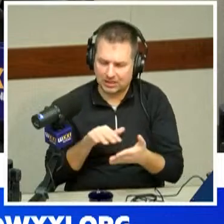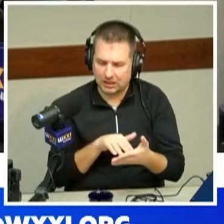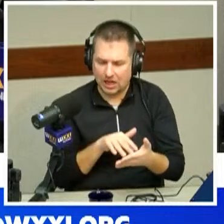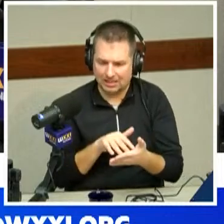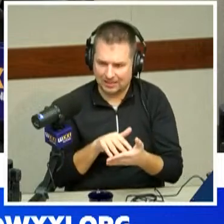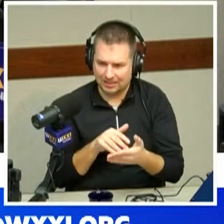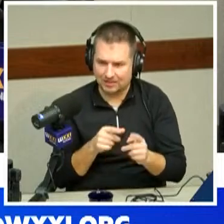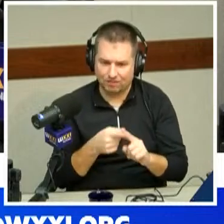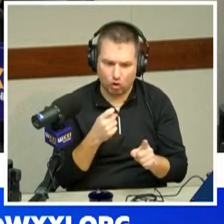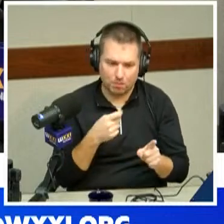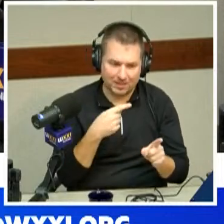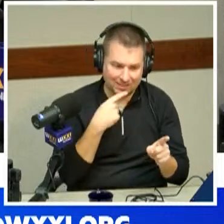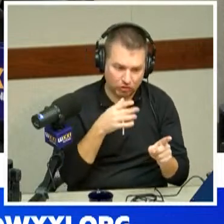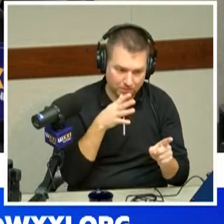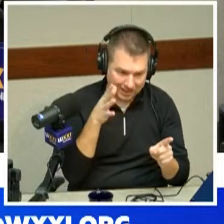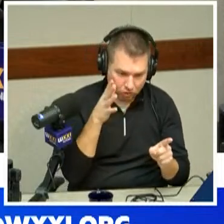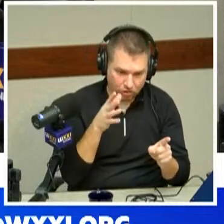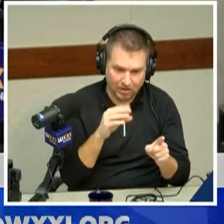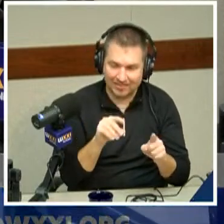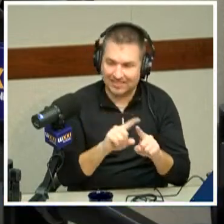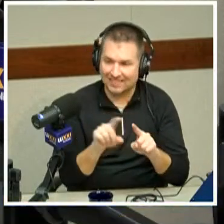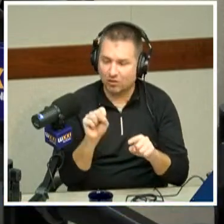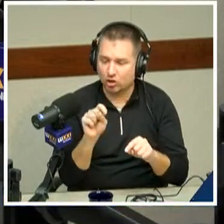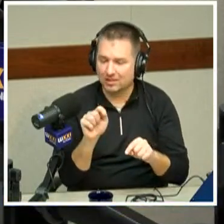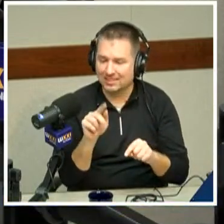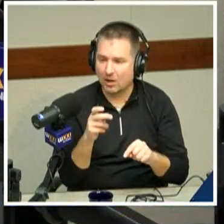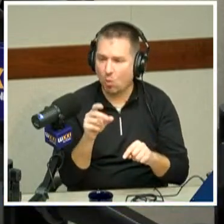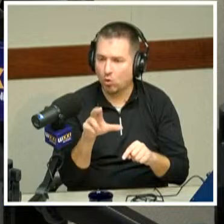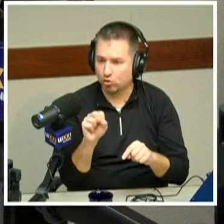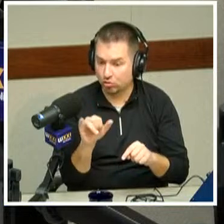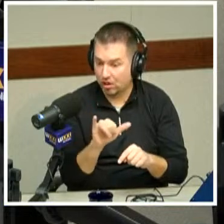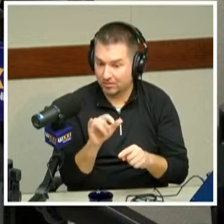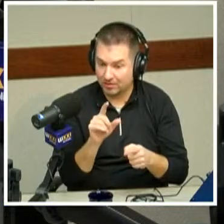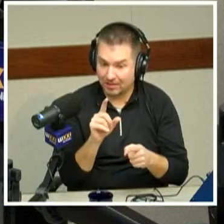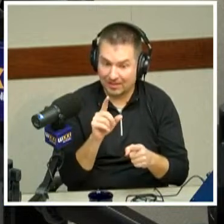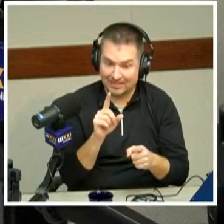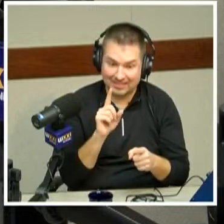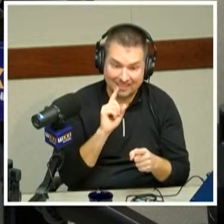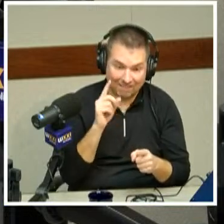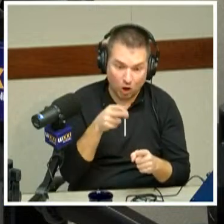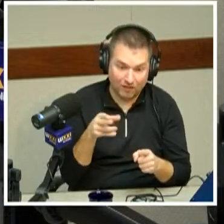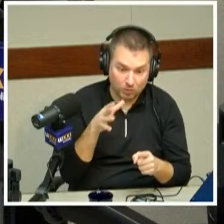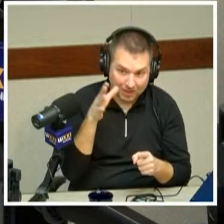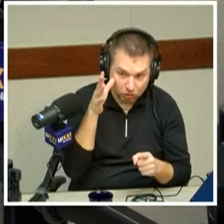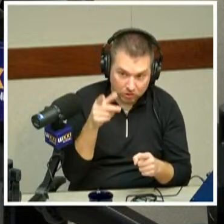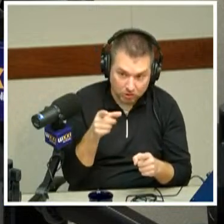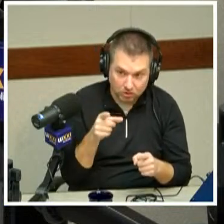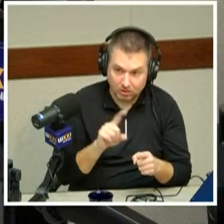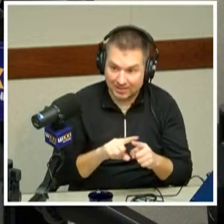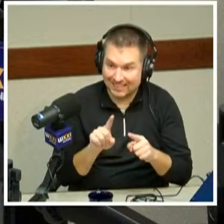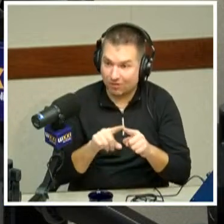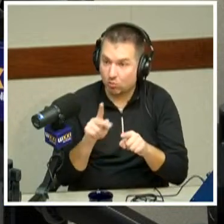and Al also other stakeholders like de and hard hearing parents and you know Professionals in ASL